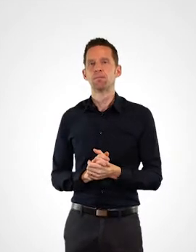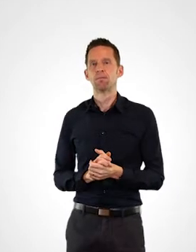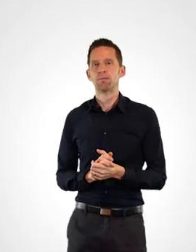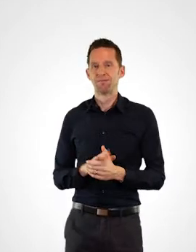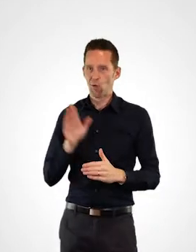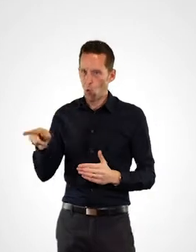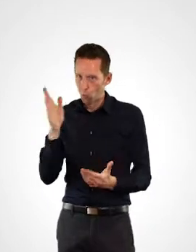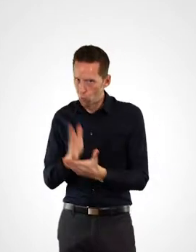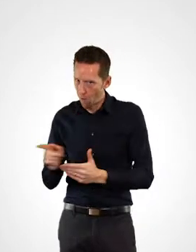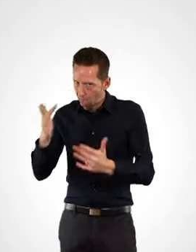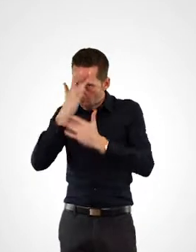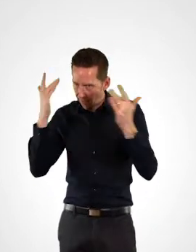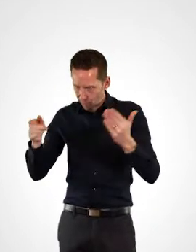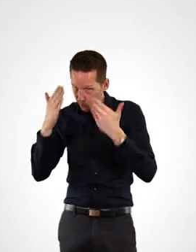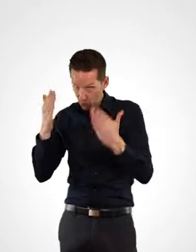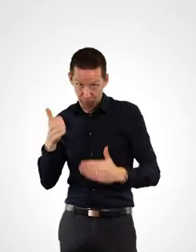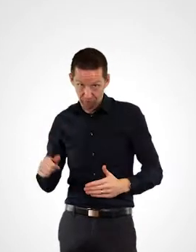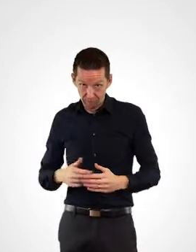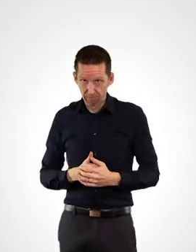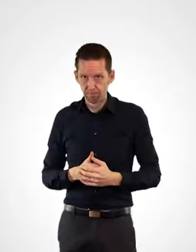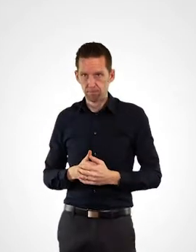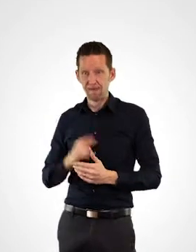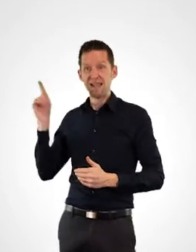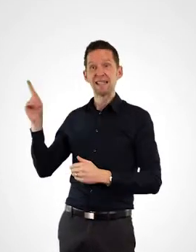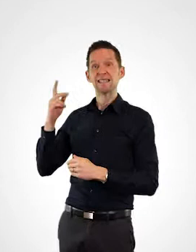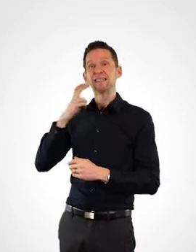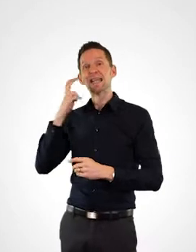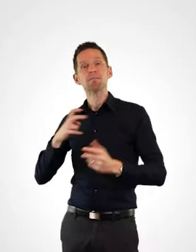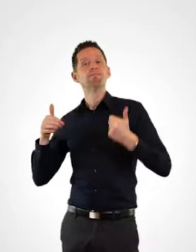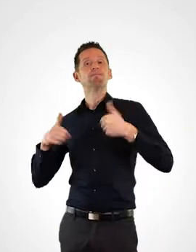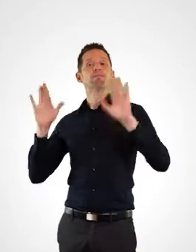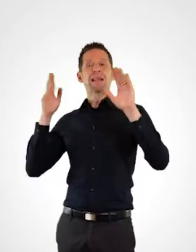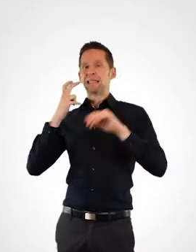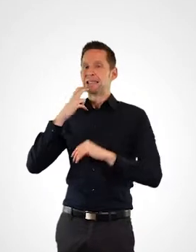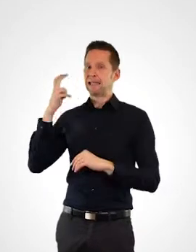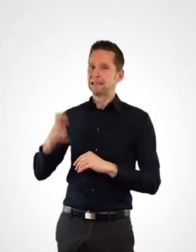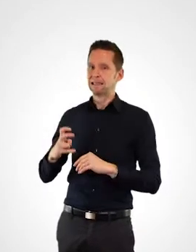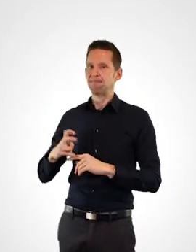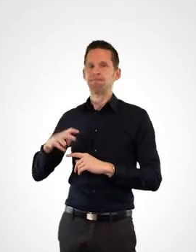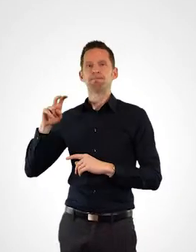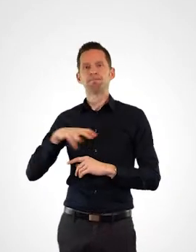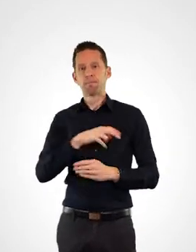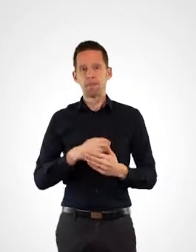Little does he know, ha? When the dentist was done, he stepped out.